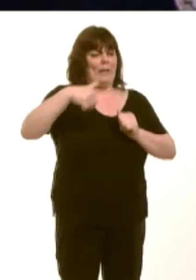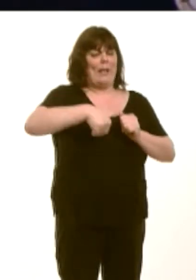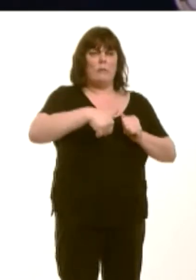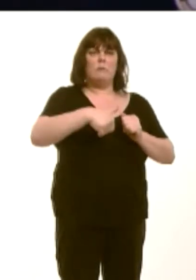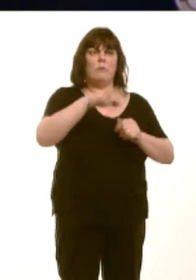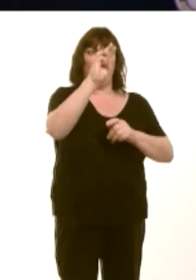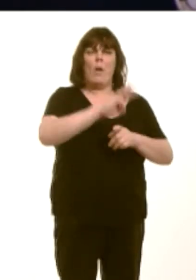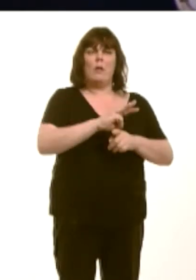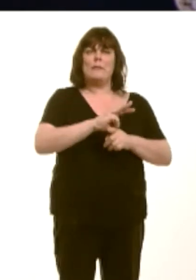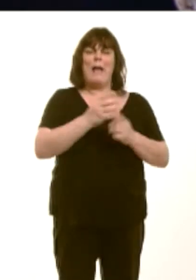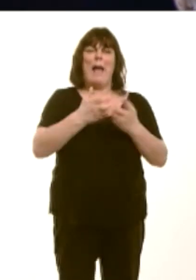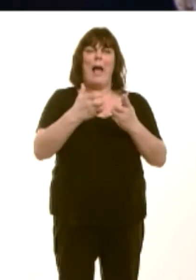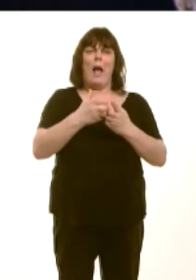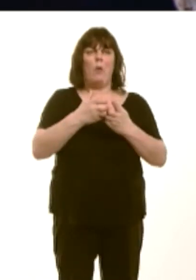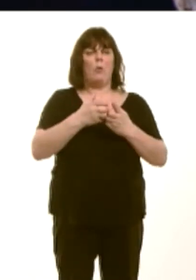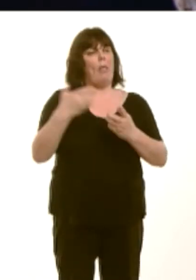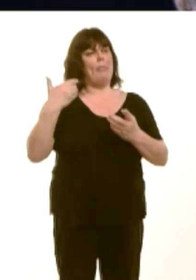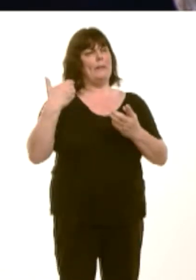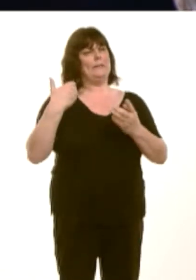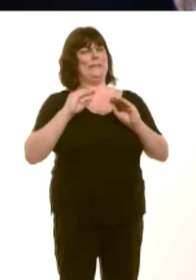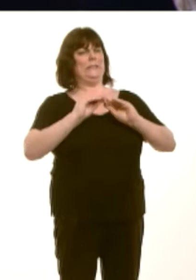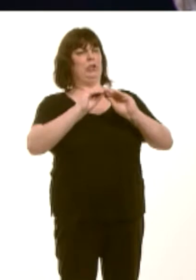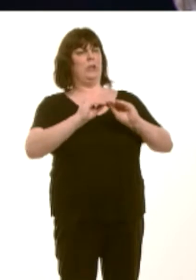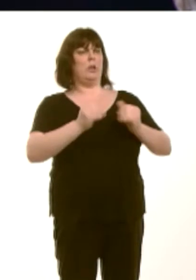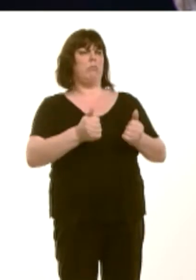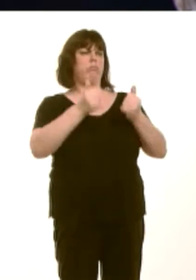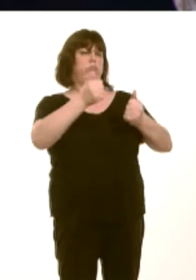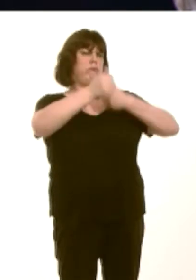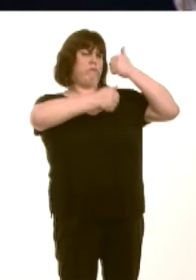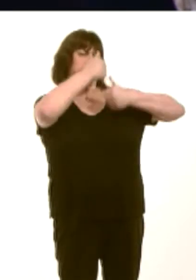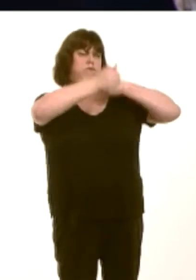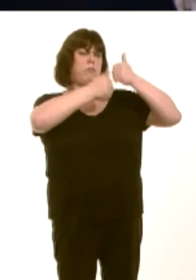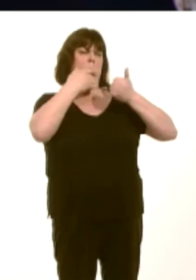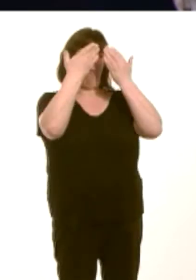that teaching is held in the highest regard and that the highest quality candidates will